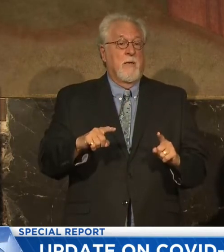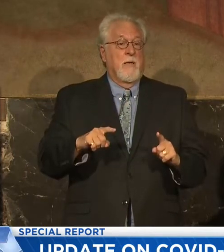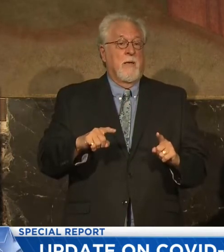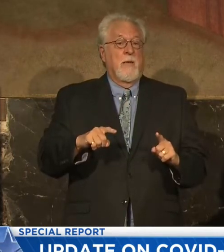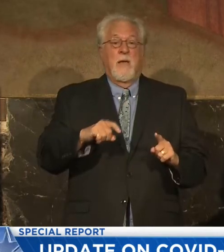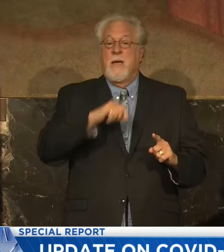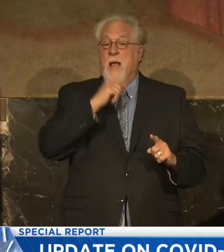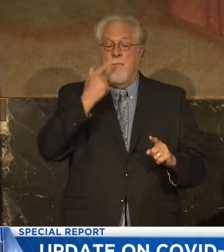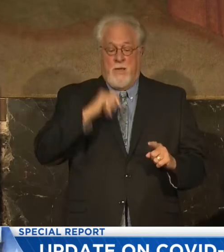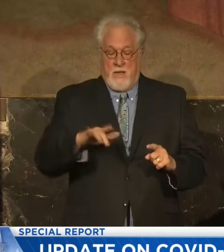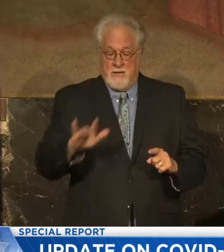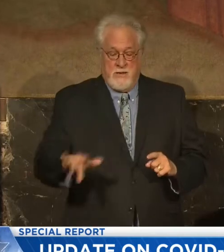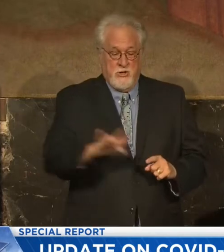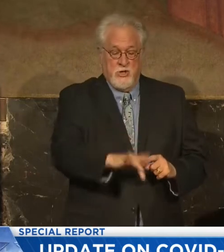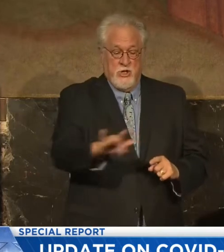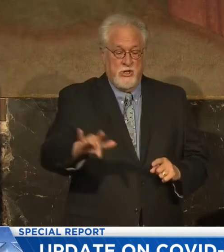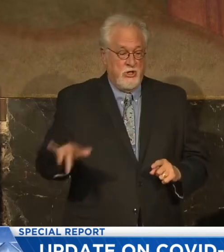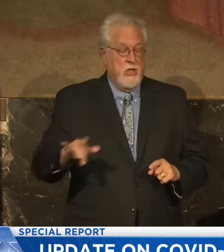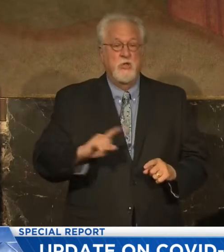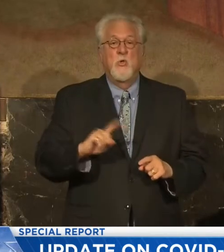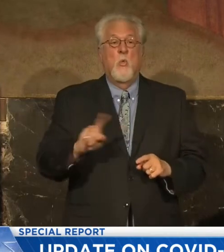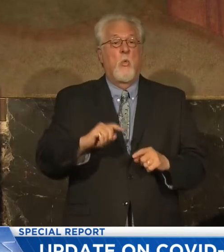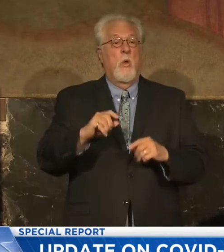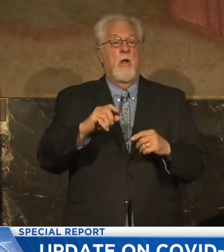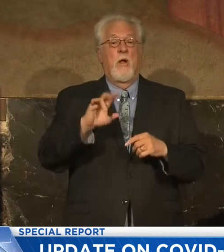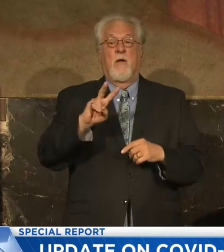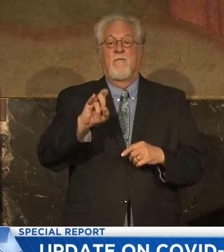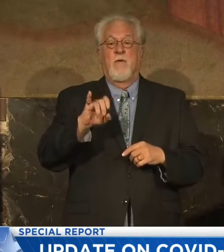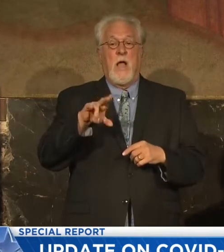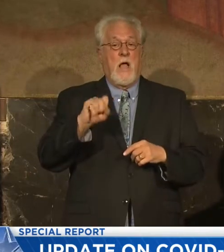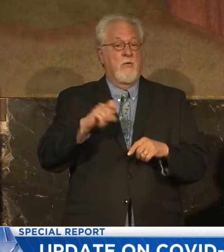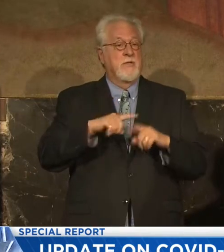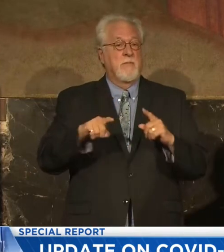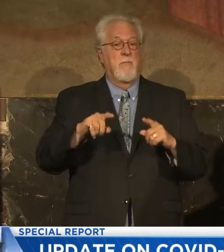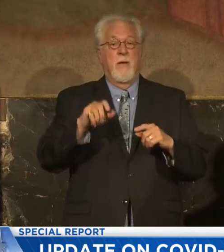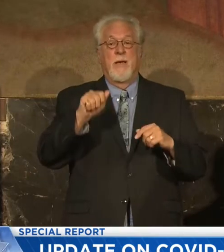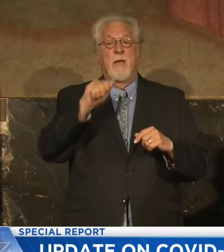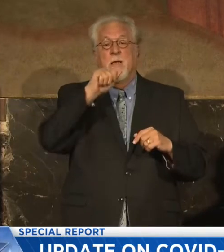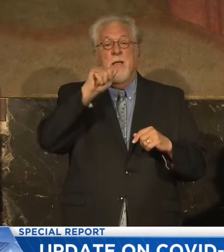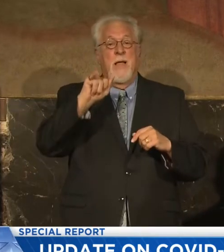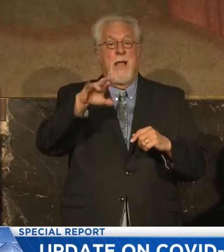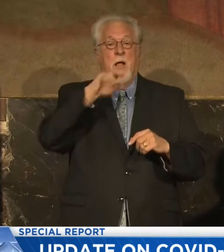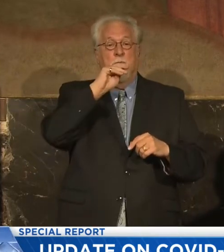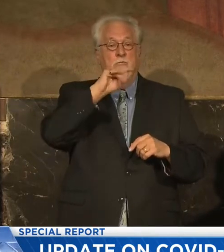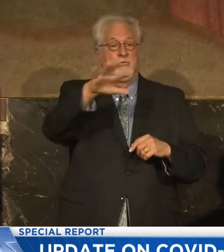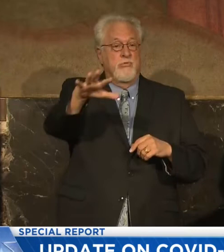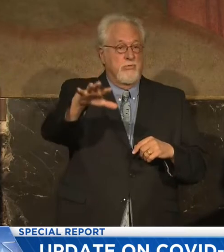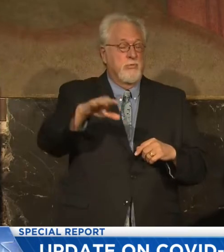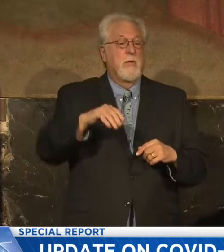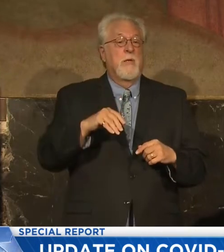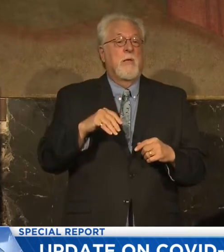CENTERS FOR DISEASE CONTROL IS THEY NOW BELIEVE THAT THE VAST MAJORITY OF CASES ARE CONTRACTED